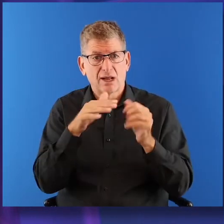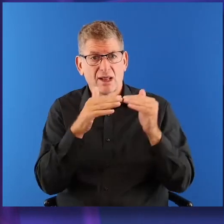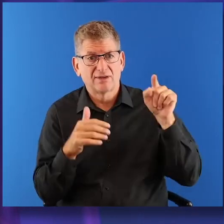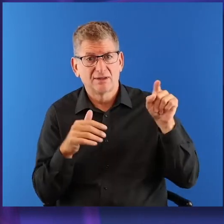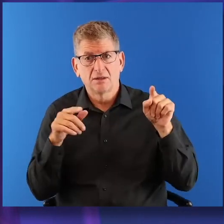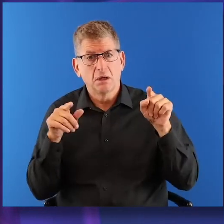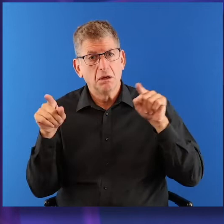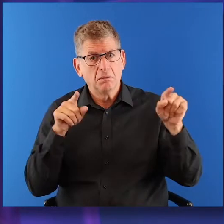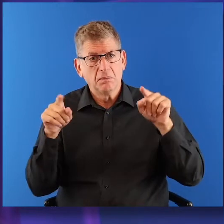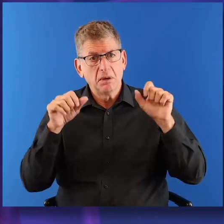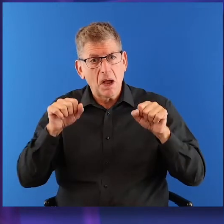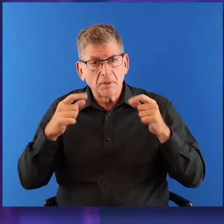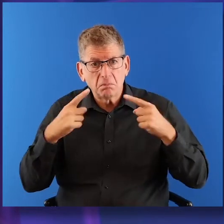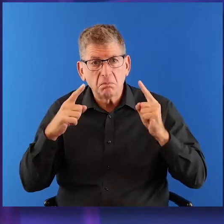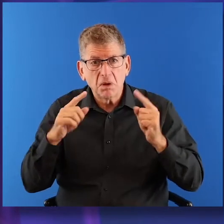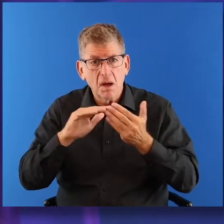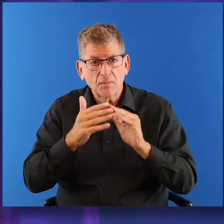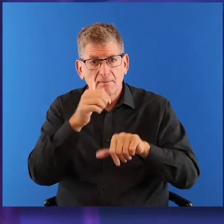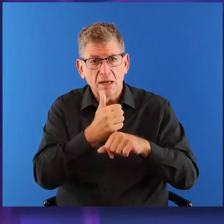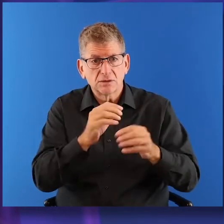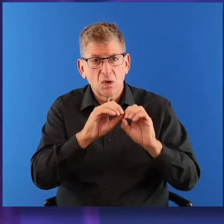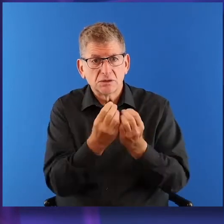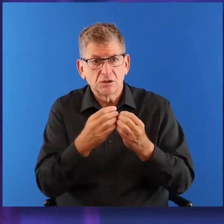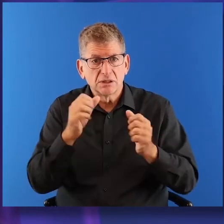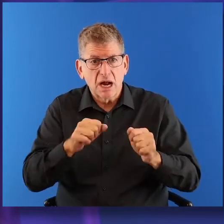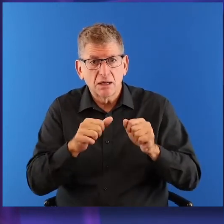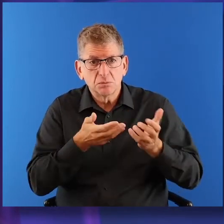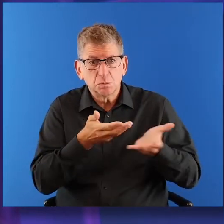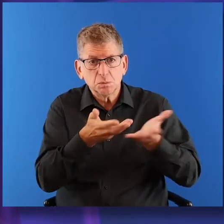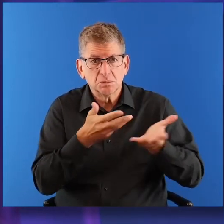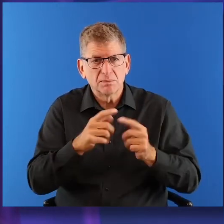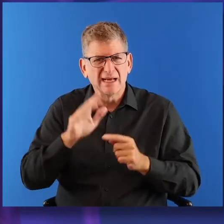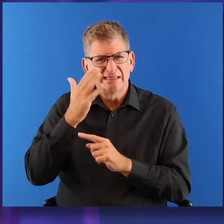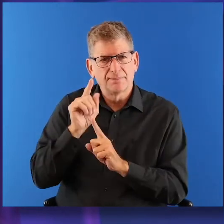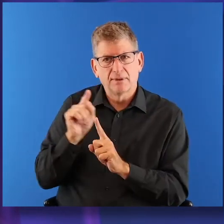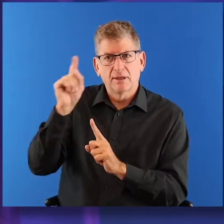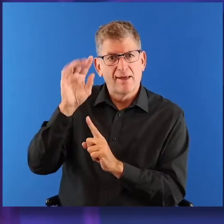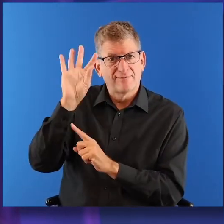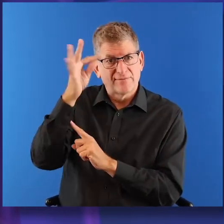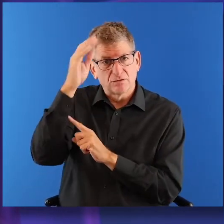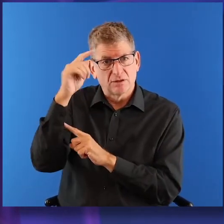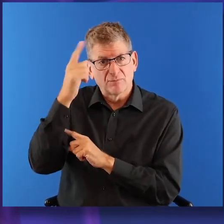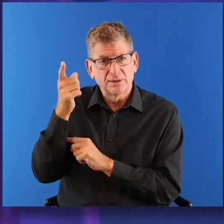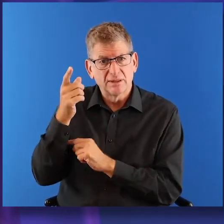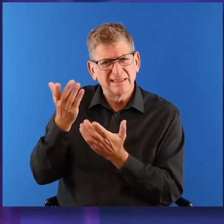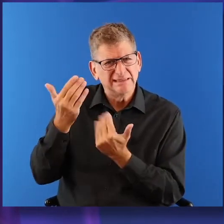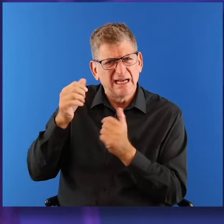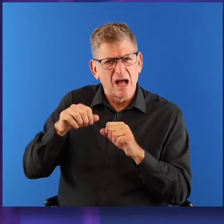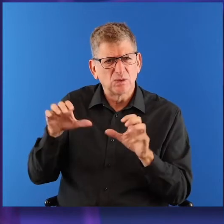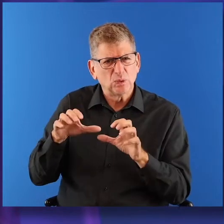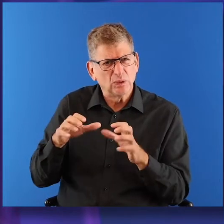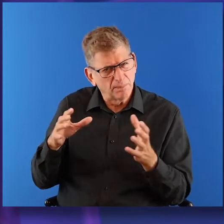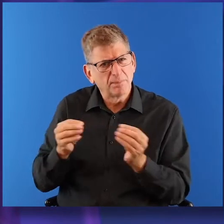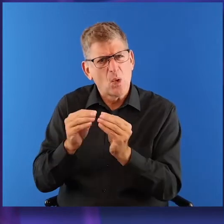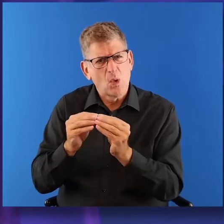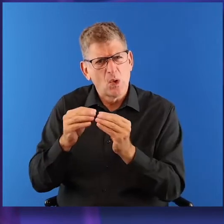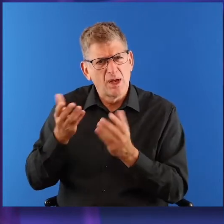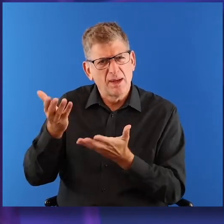maintain these community-based organizations. It seems like the federal government has been able to do as much as it can, but what's your diagnosis, if you will,